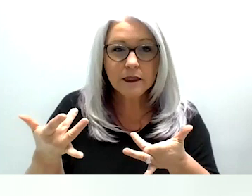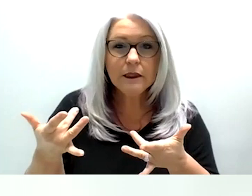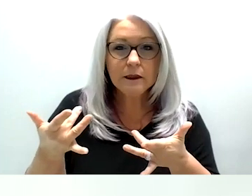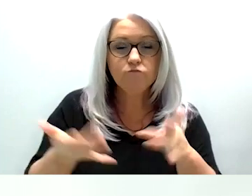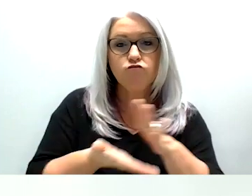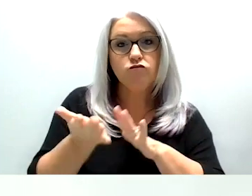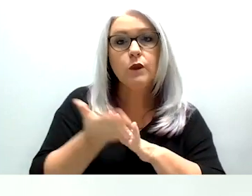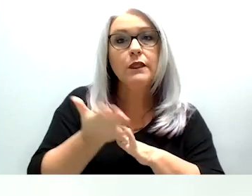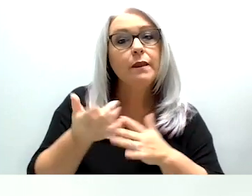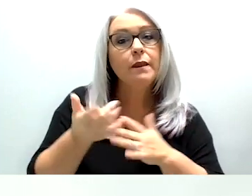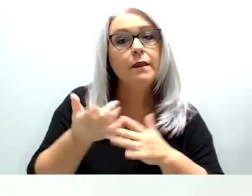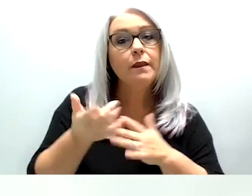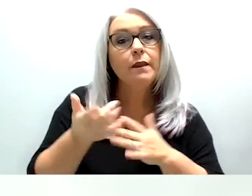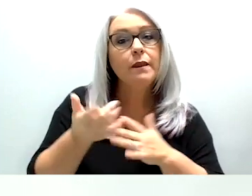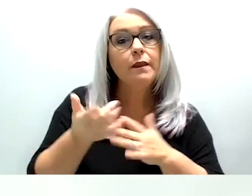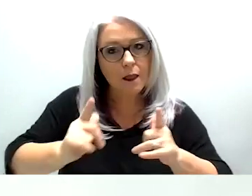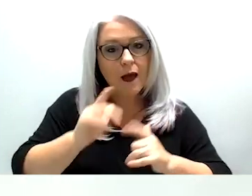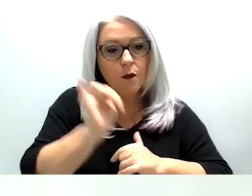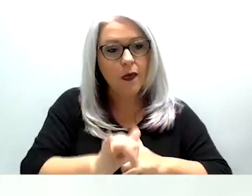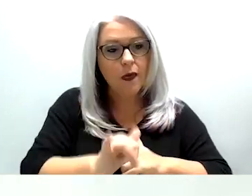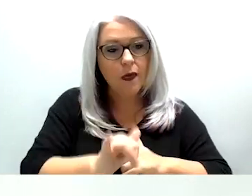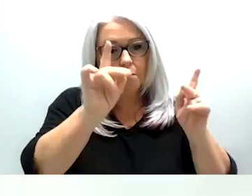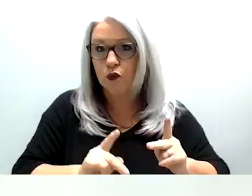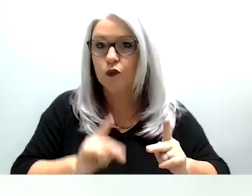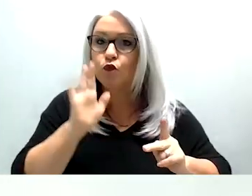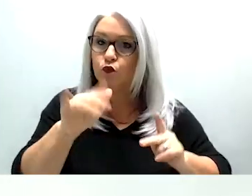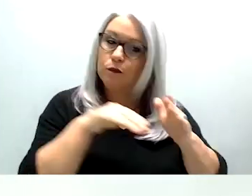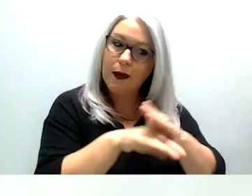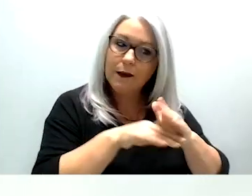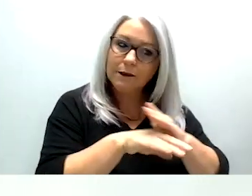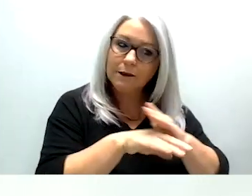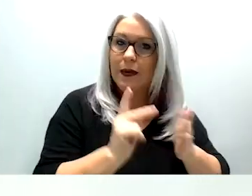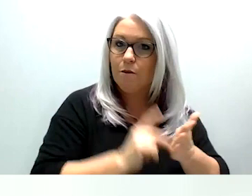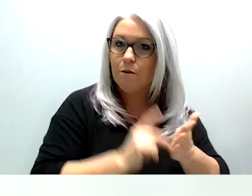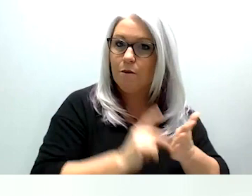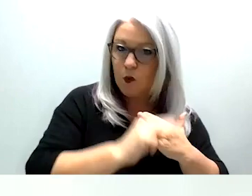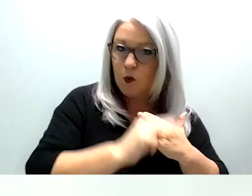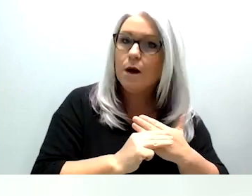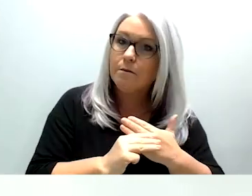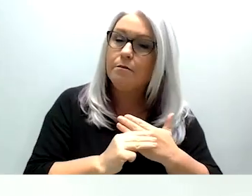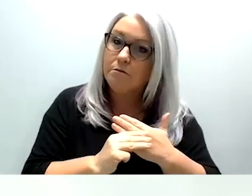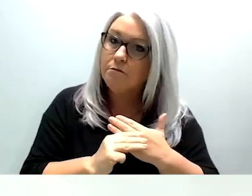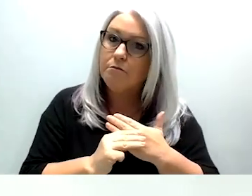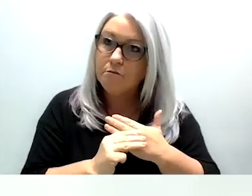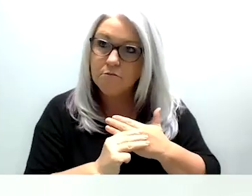allow a person with a disability to access the program or service even if their disability is